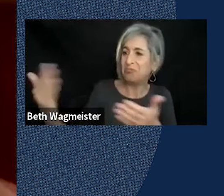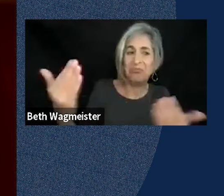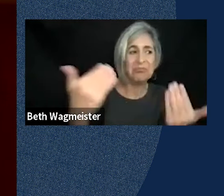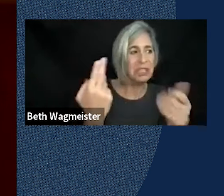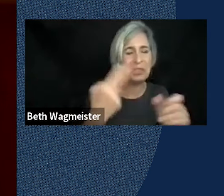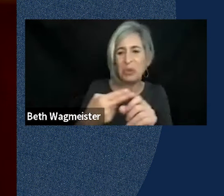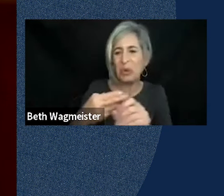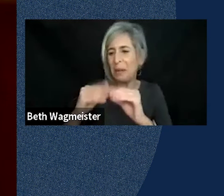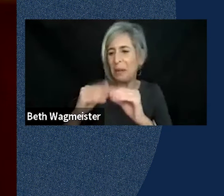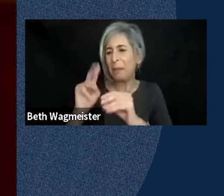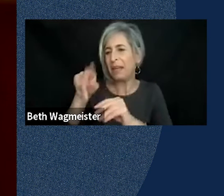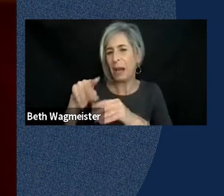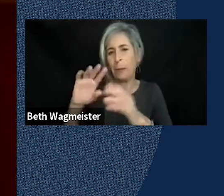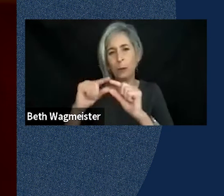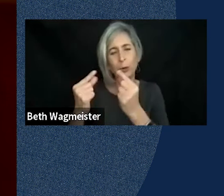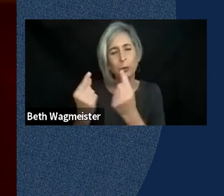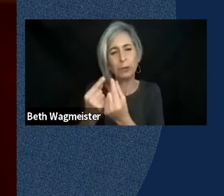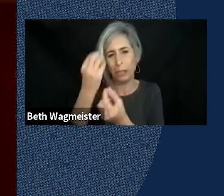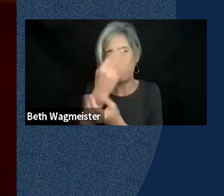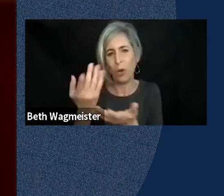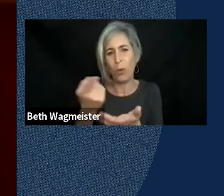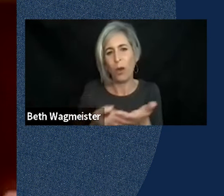At least we can keep you up to date with other future events we're doing.